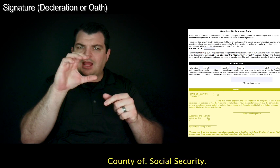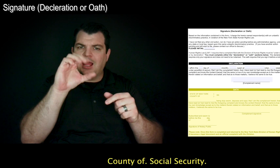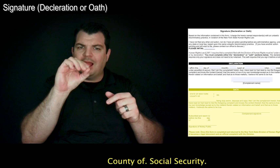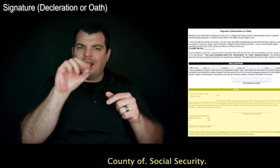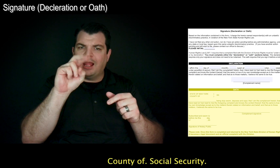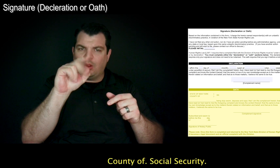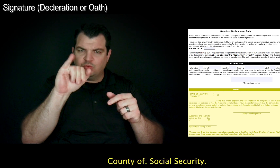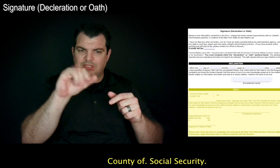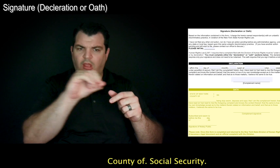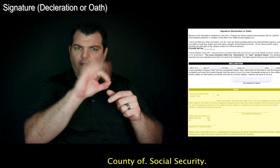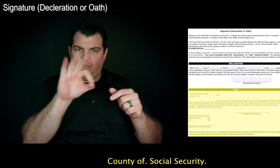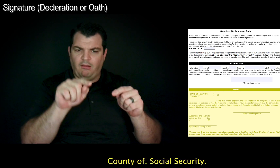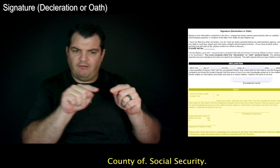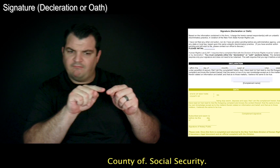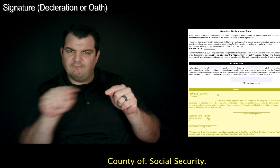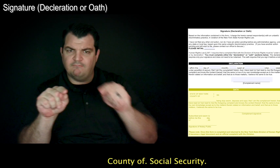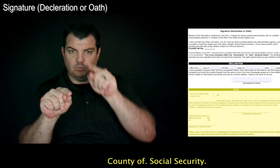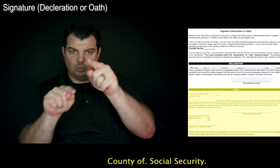County of. Social Security.